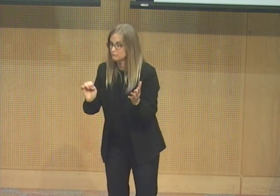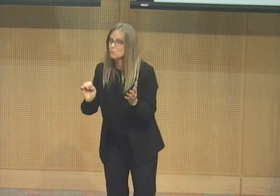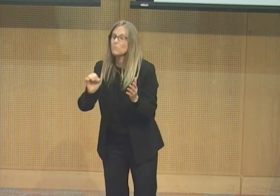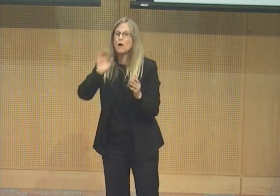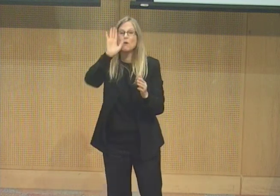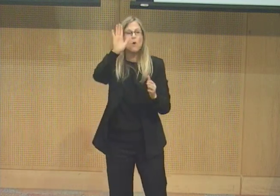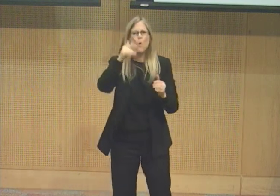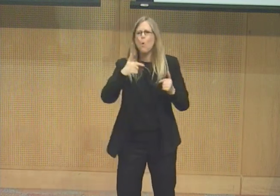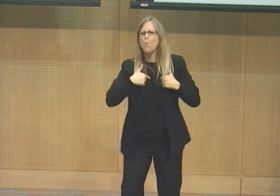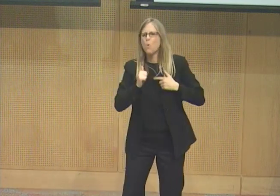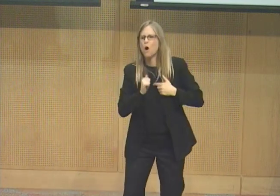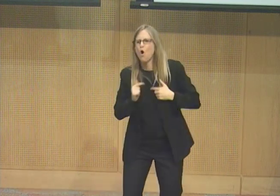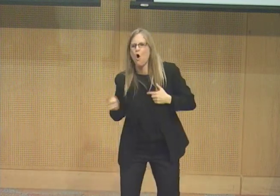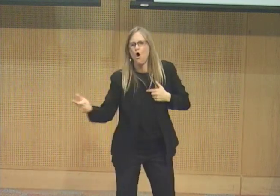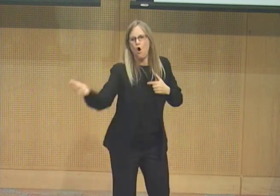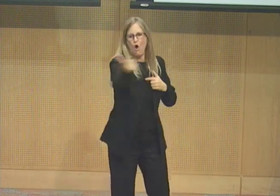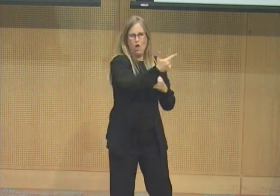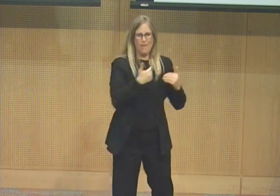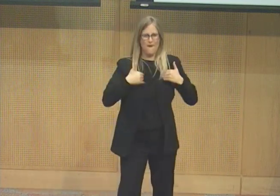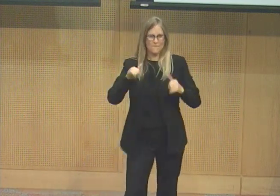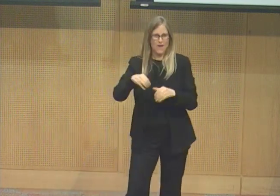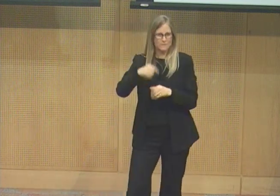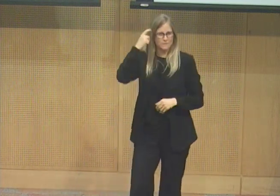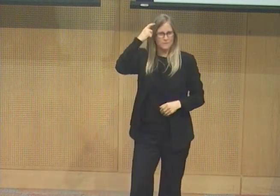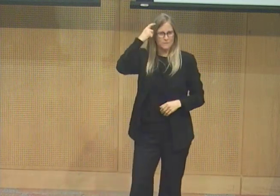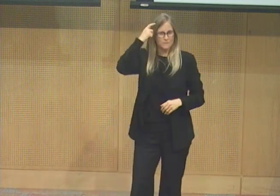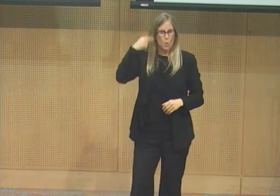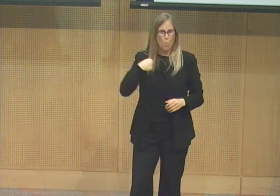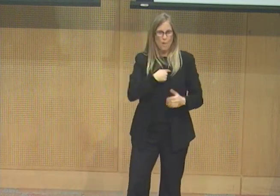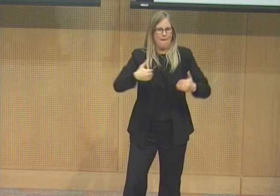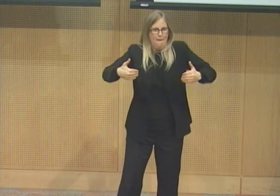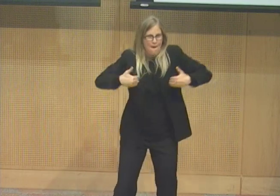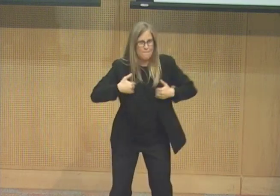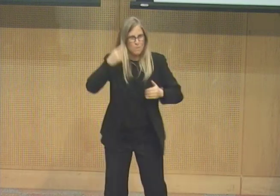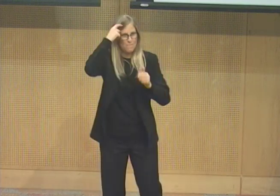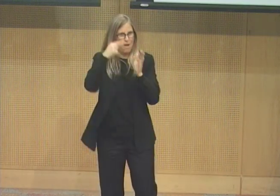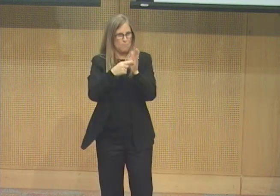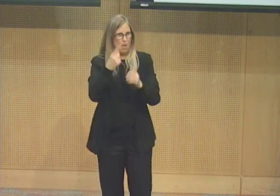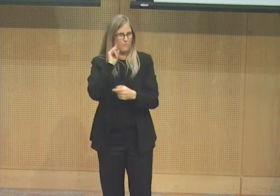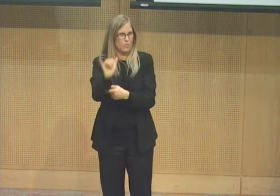of Deaf persons. We all have mental models within us.